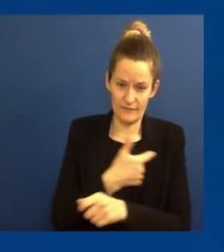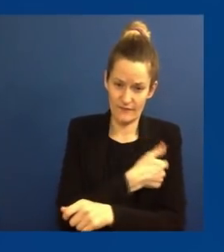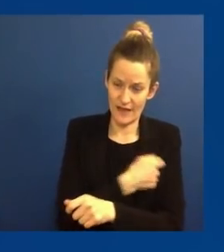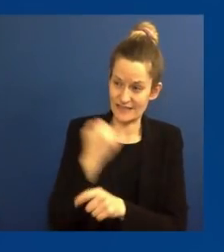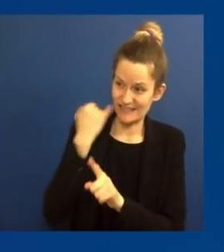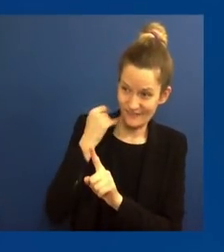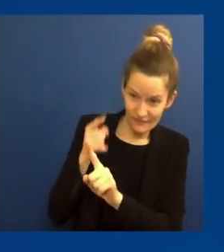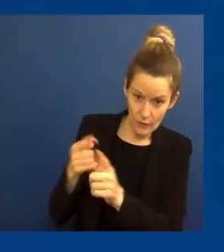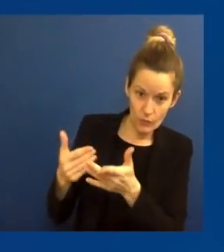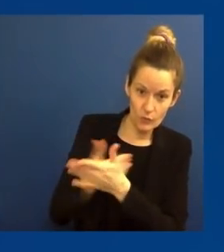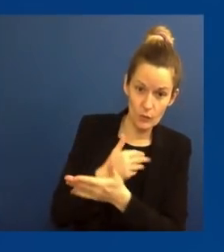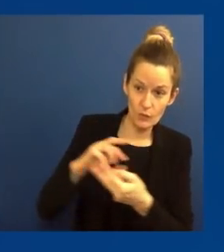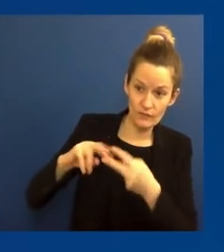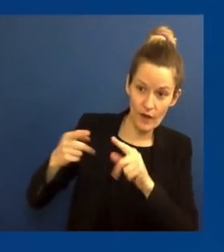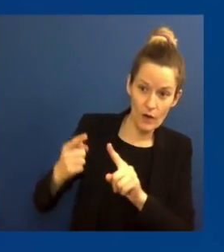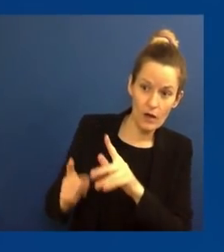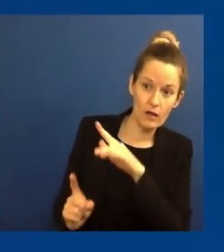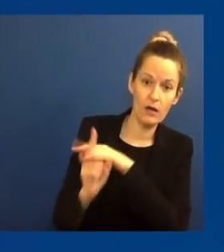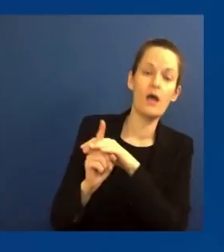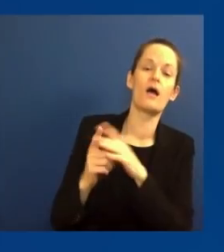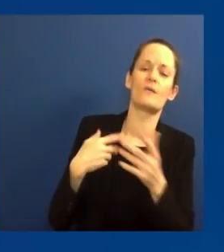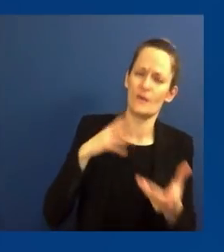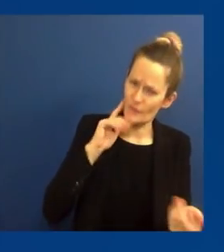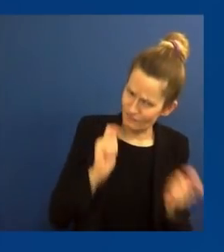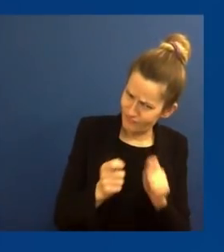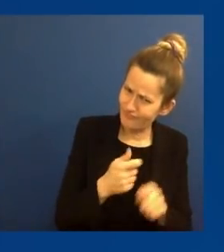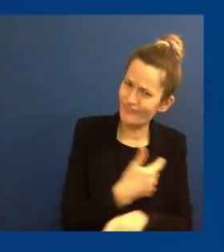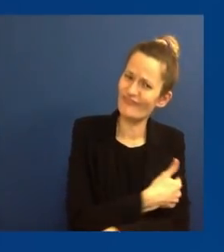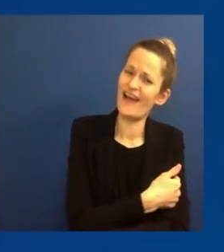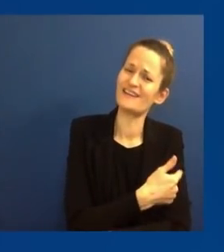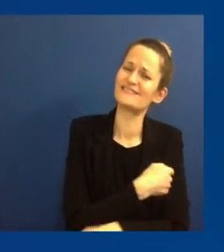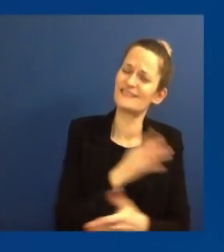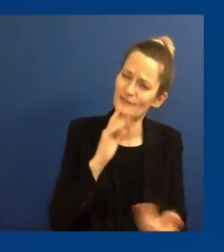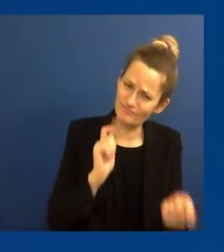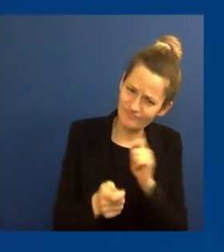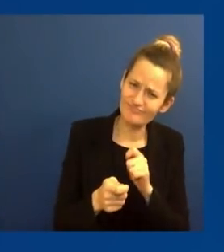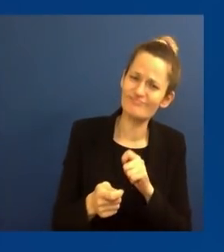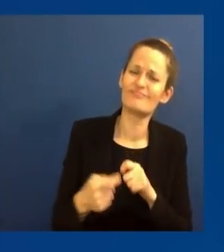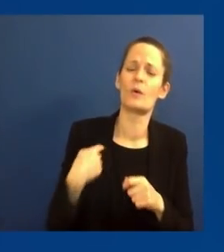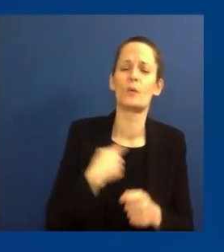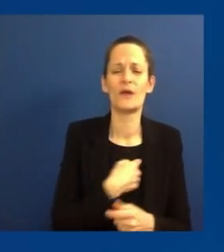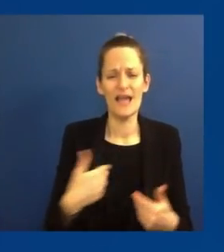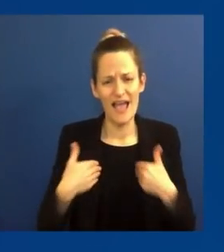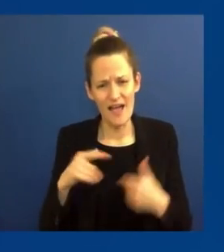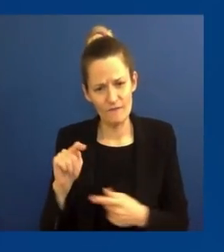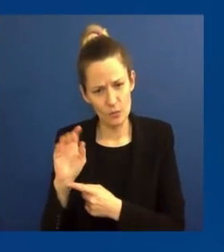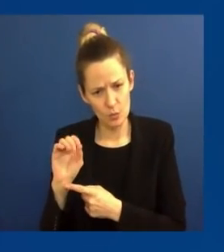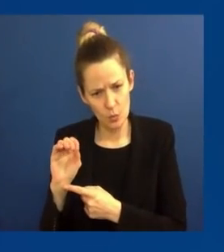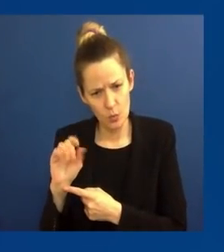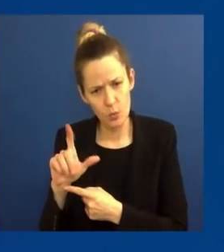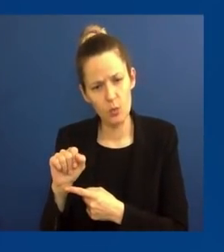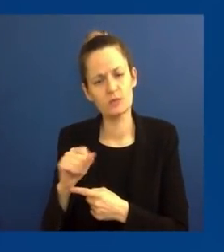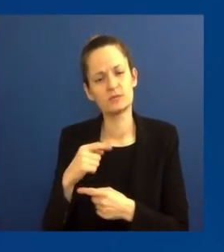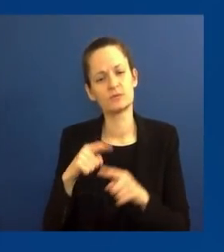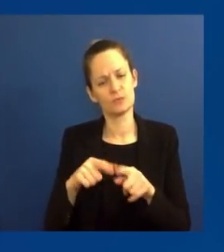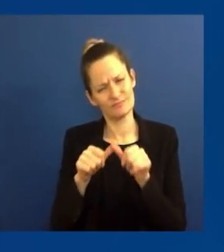So, we have the tools to make sure that we are able to continue to operate businesses,